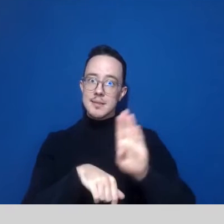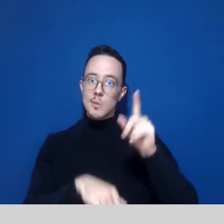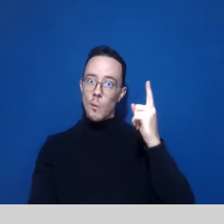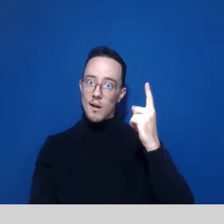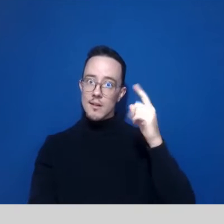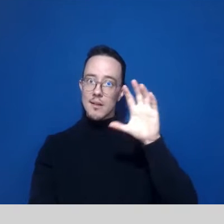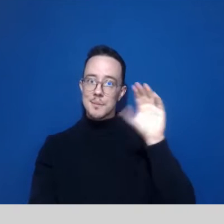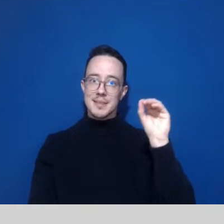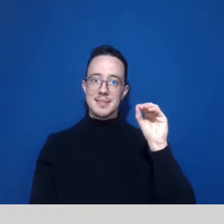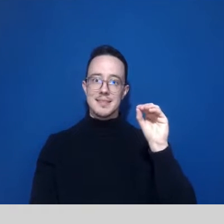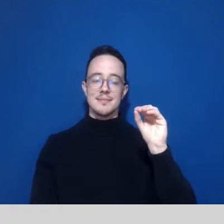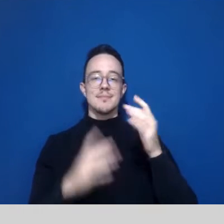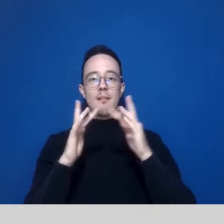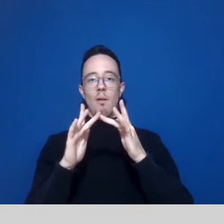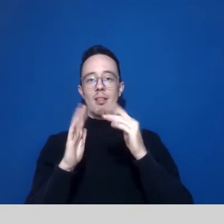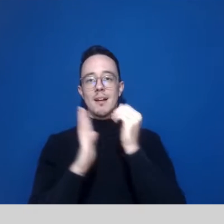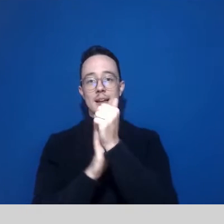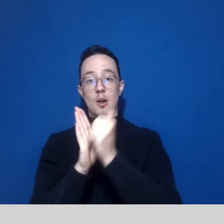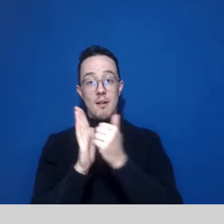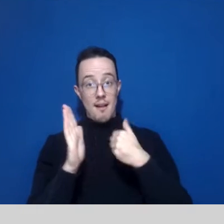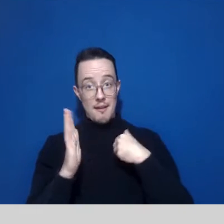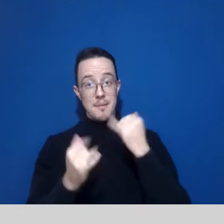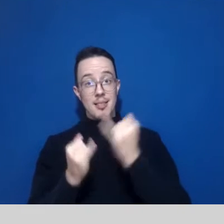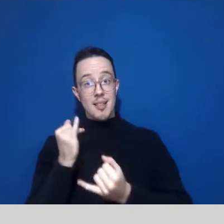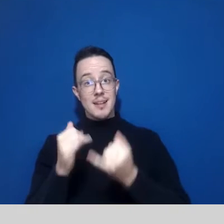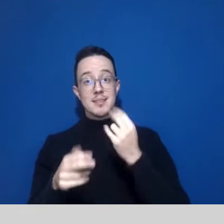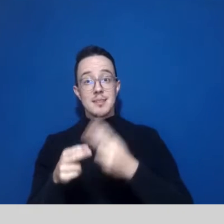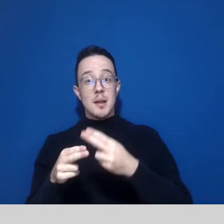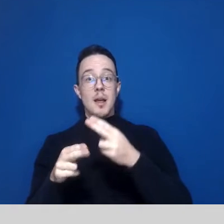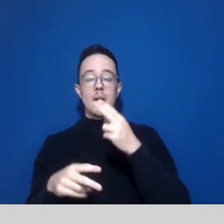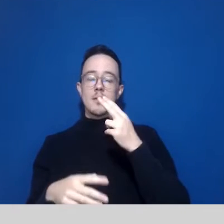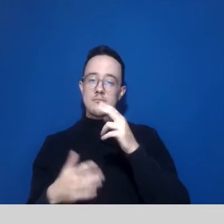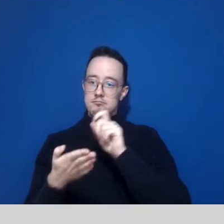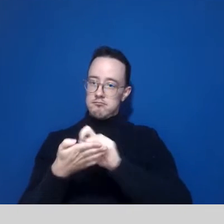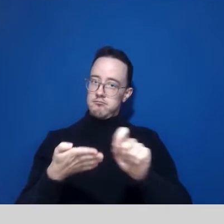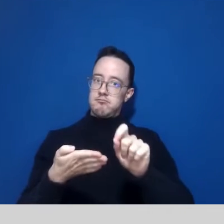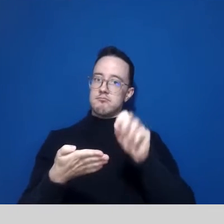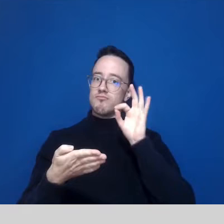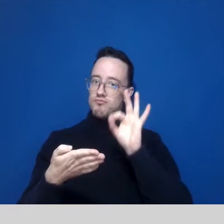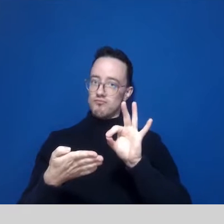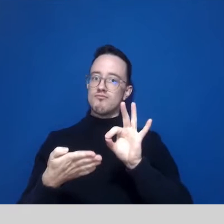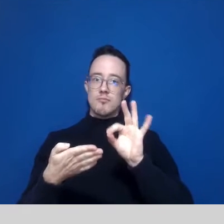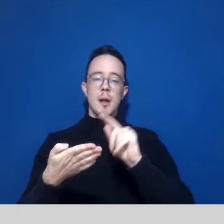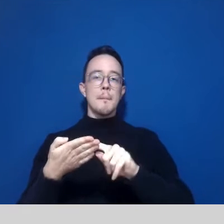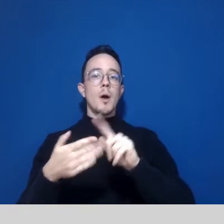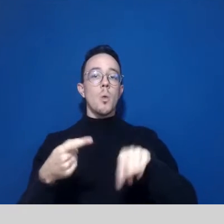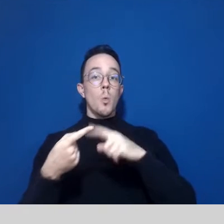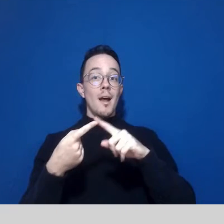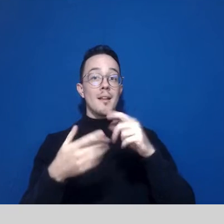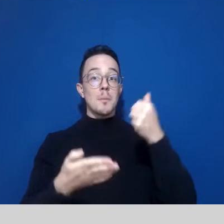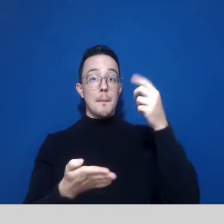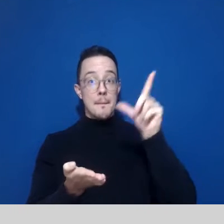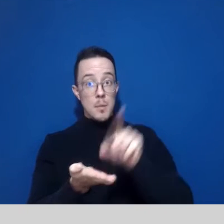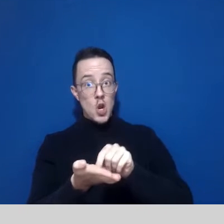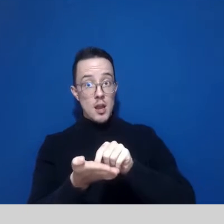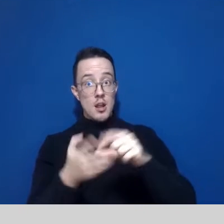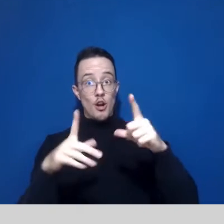that where I have an online account with my last name written correctly. And every time they send me an email on